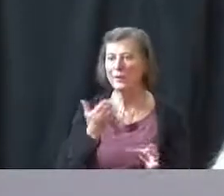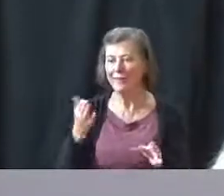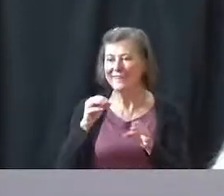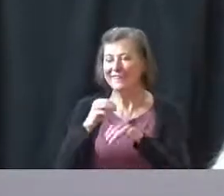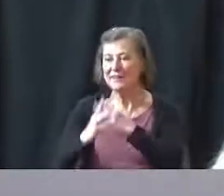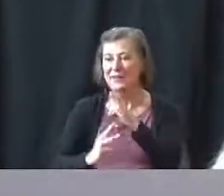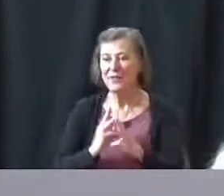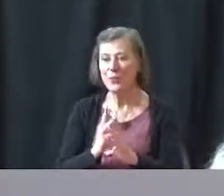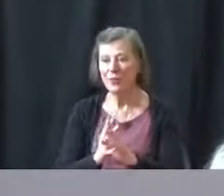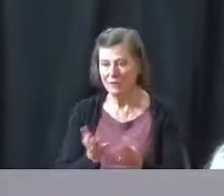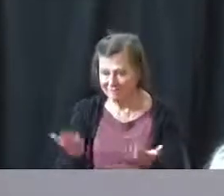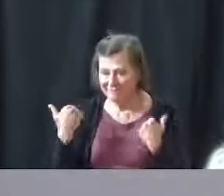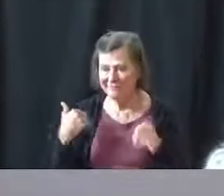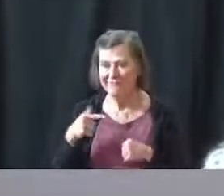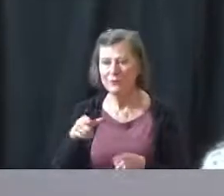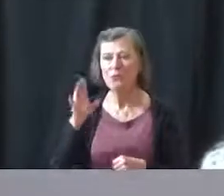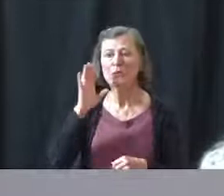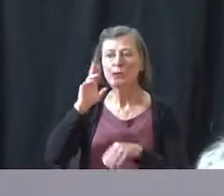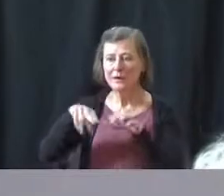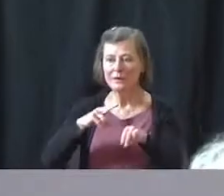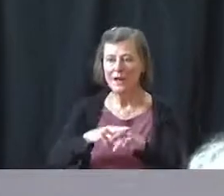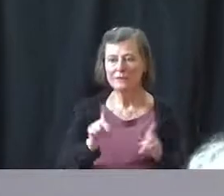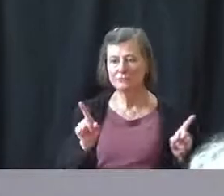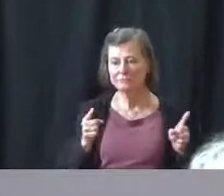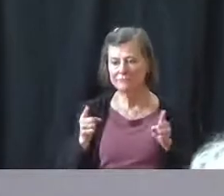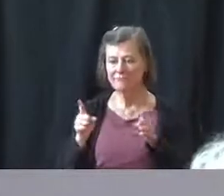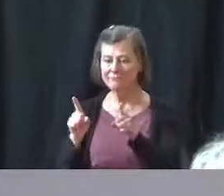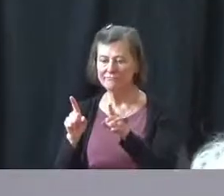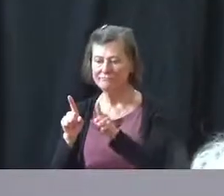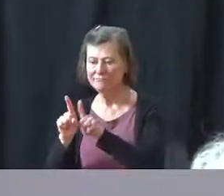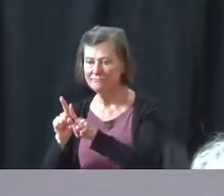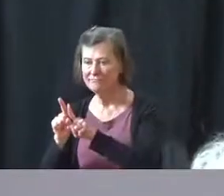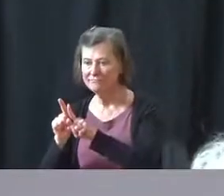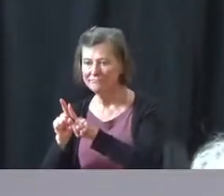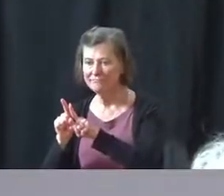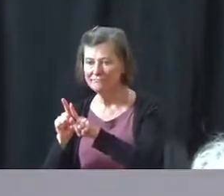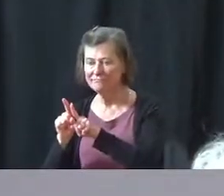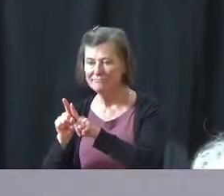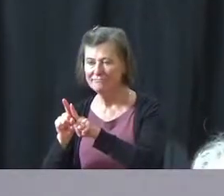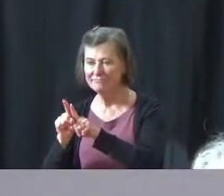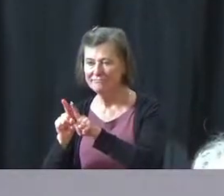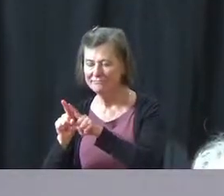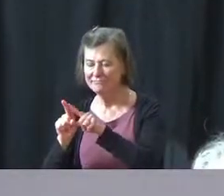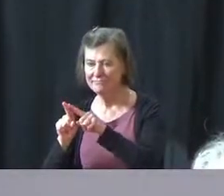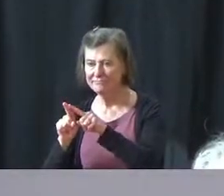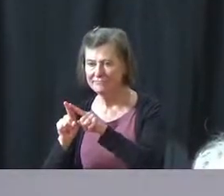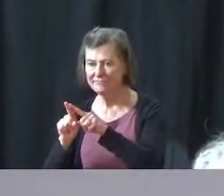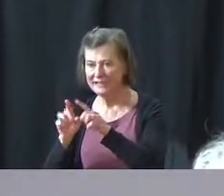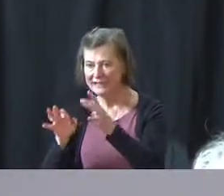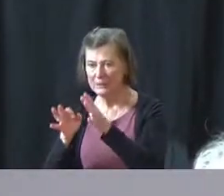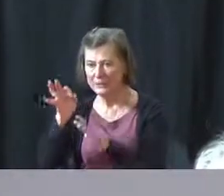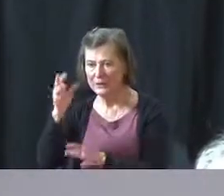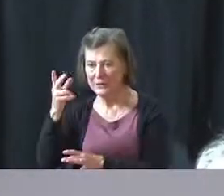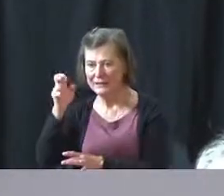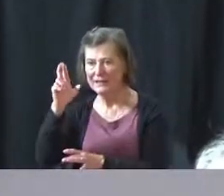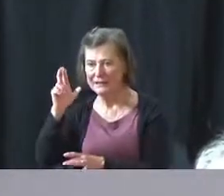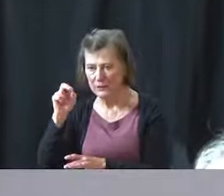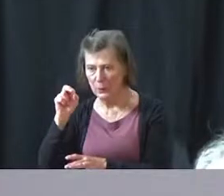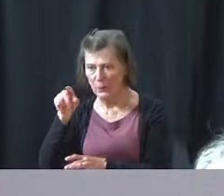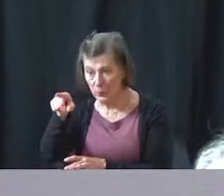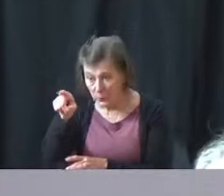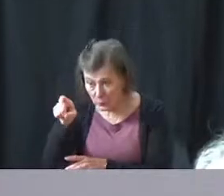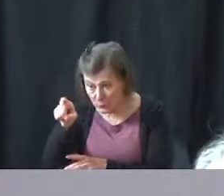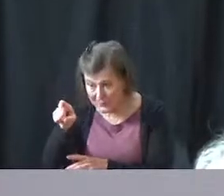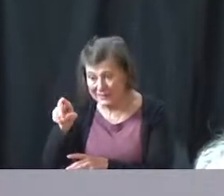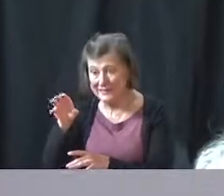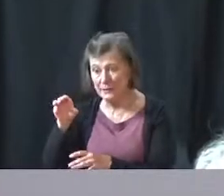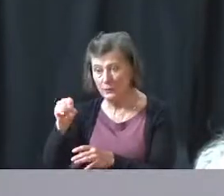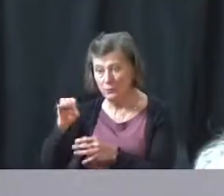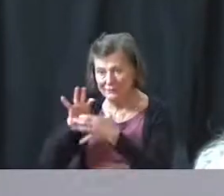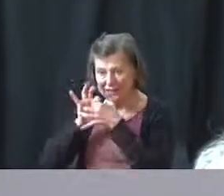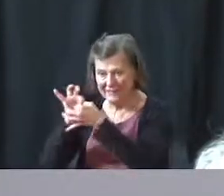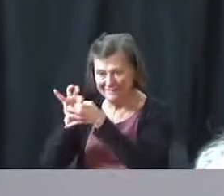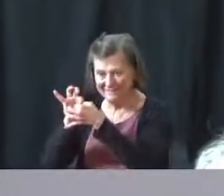And, you'll naturally gravitate to the spiritual hero that you need to befriend.